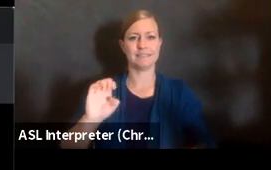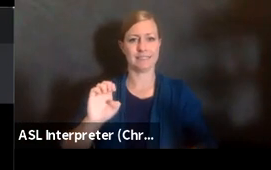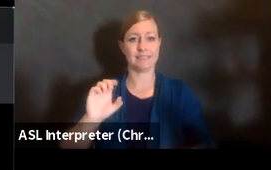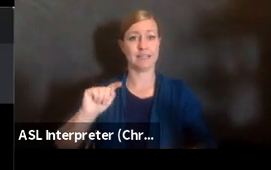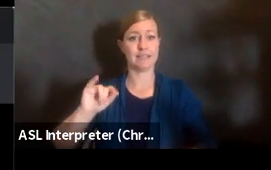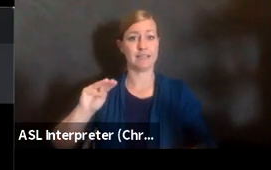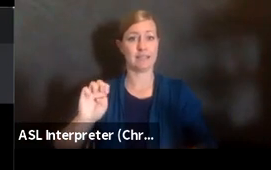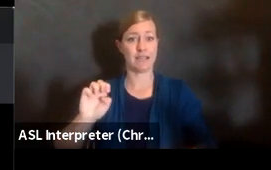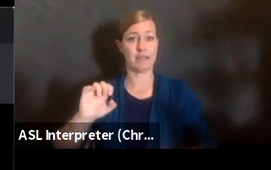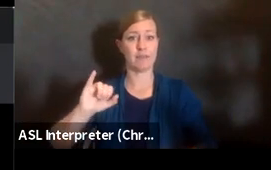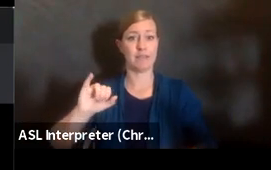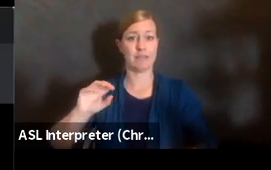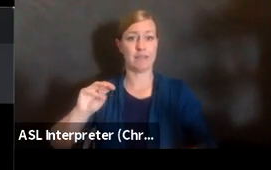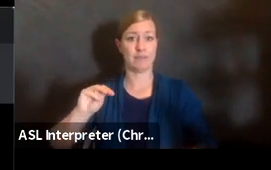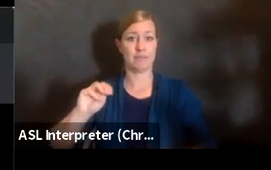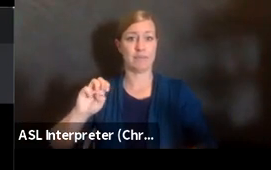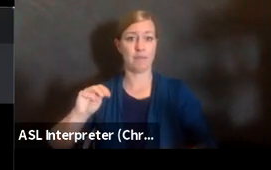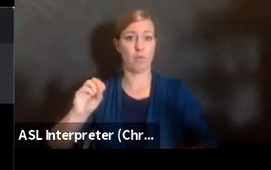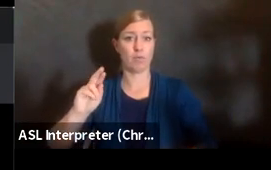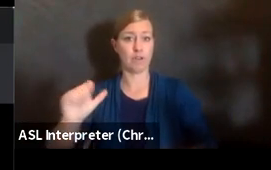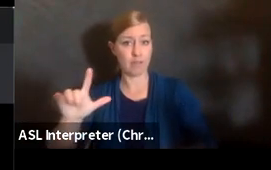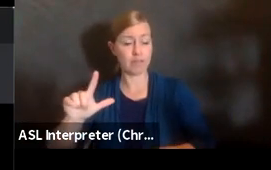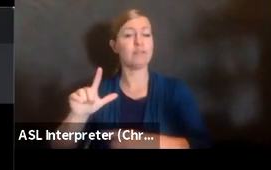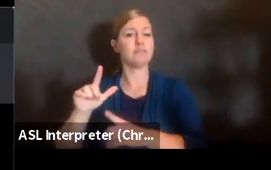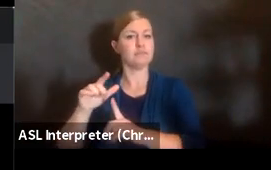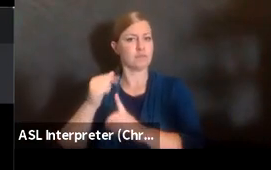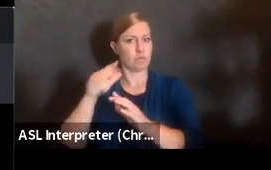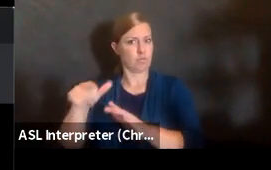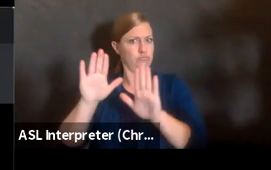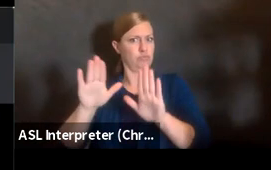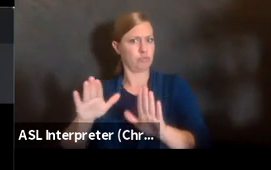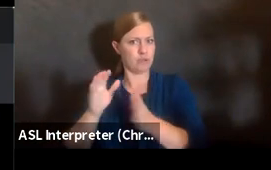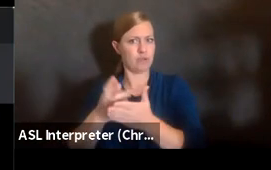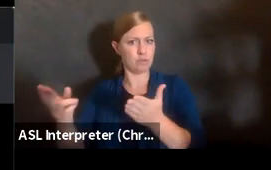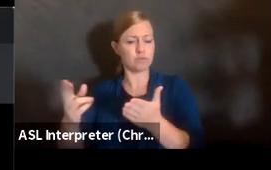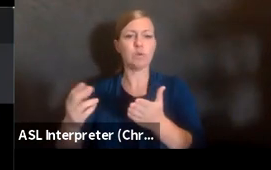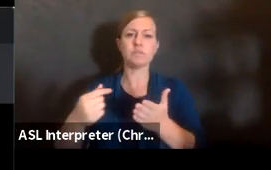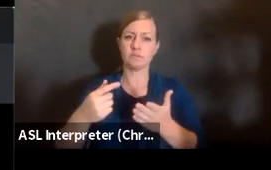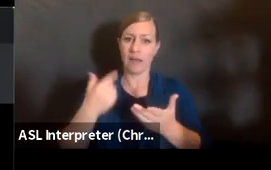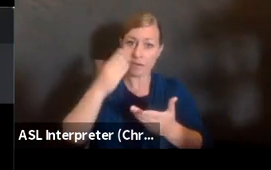Jeff Crawford: I don't know what you've been doing to be mindful, but I appreciate that the call out for me to be mindful of the land that we're on.